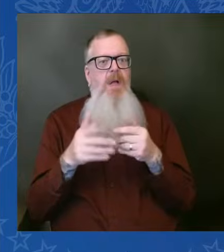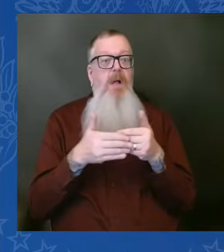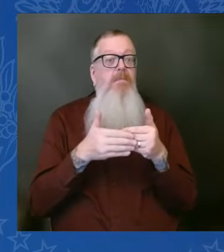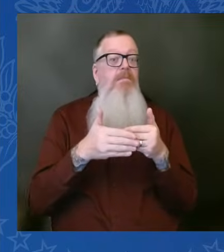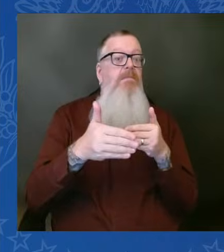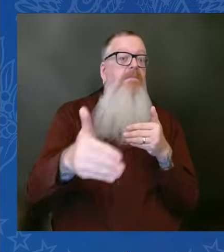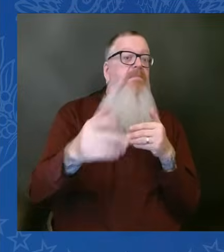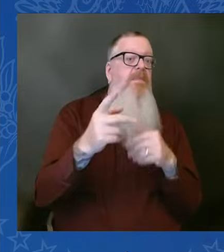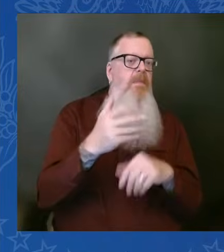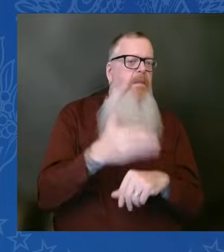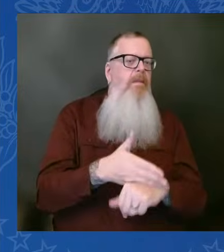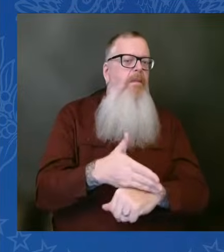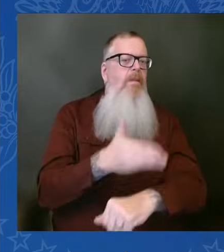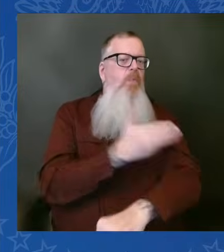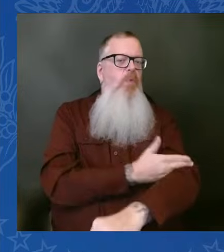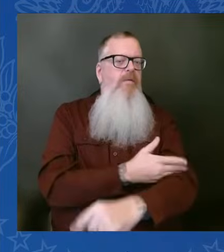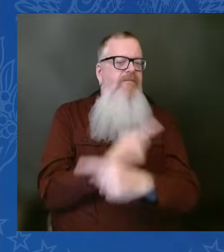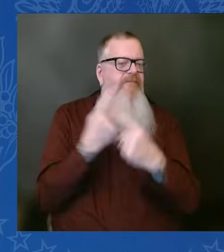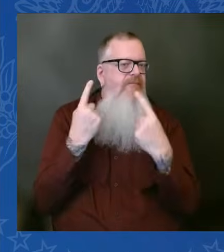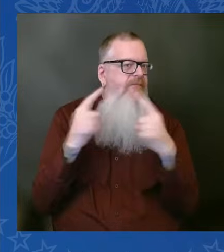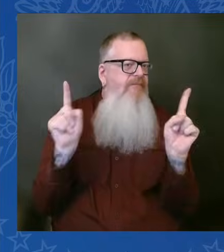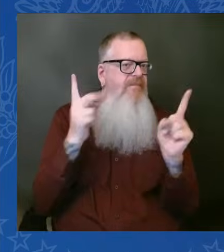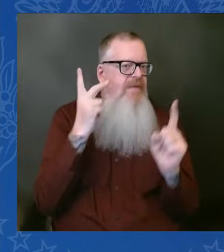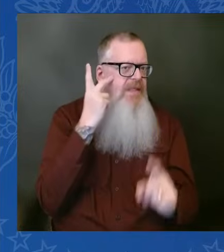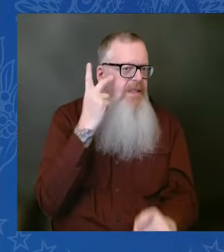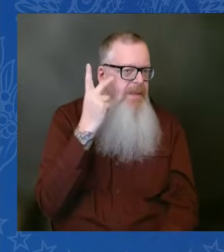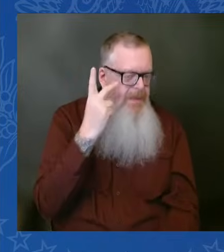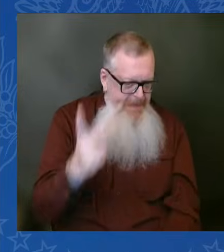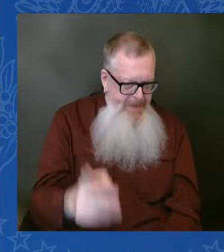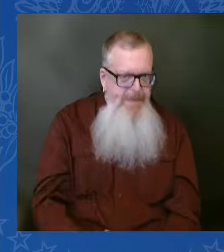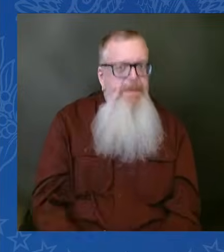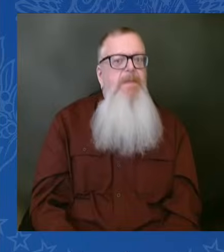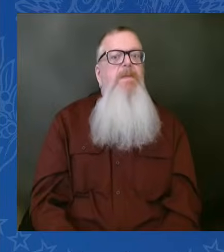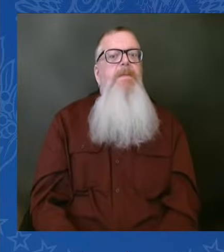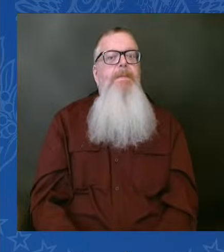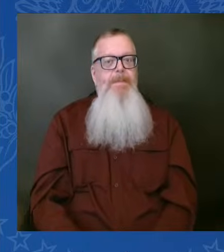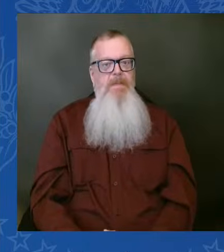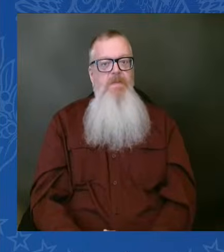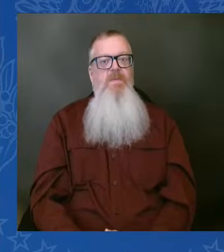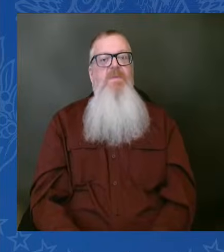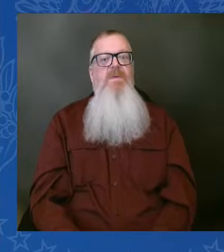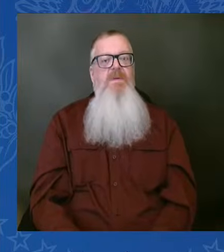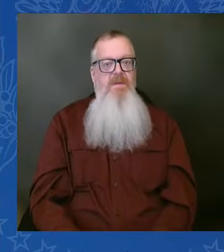We don’t only -- don’t take my word for it. Here’s how Time Magazine and other commentators